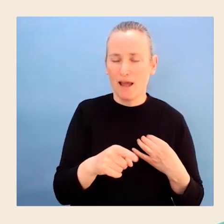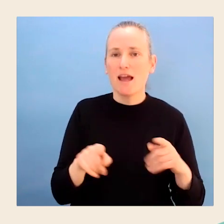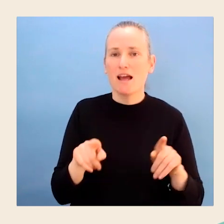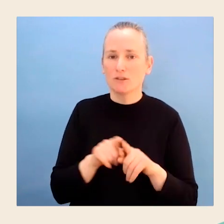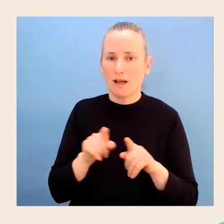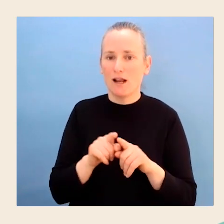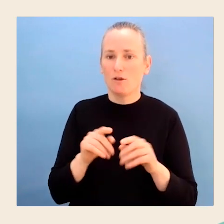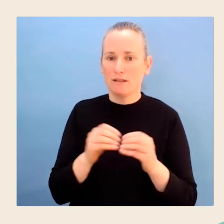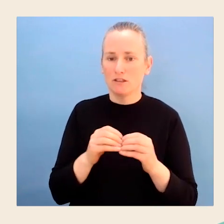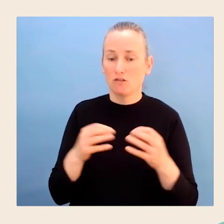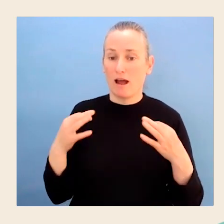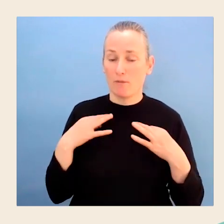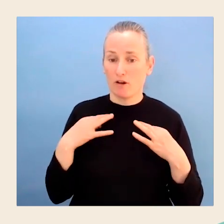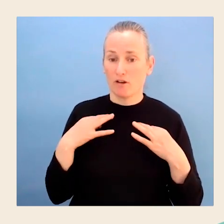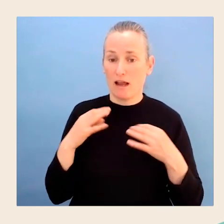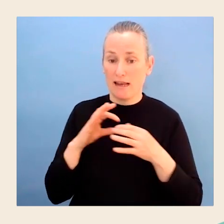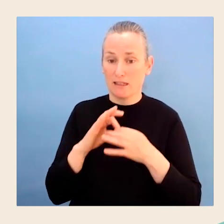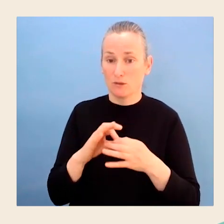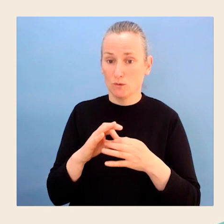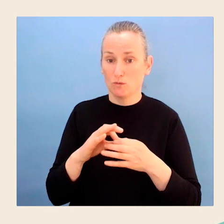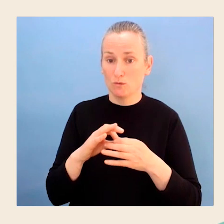Black English is it's thing.